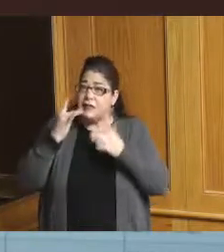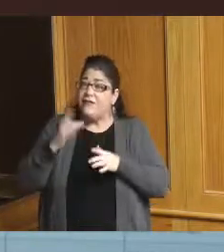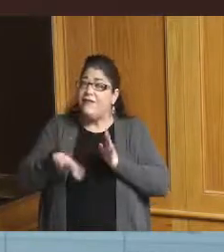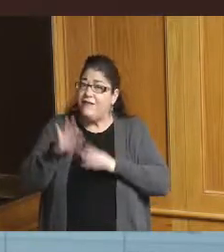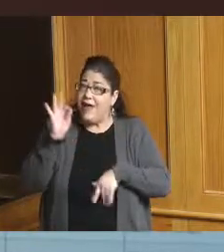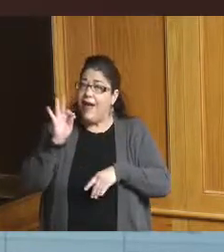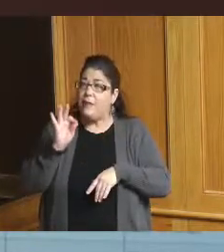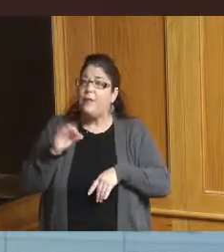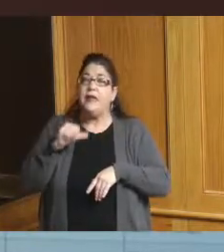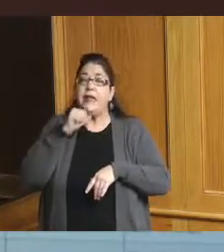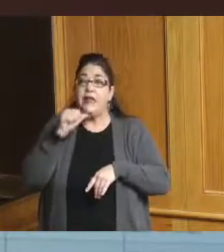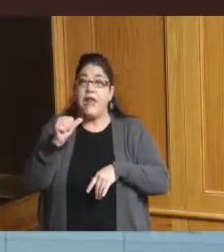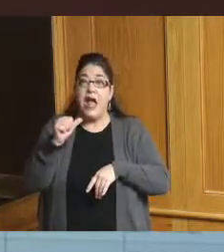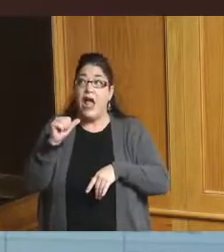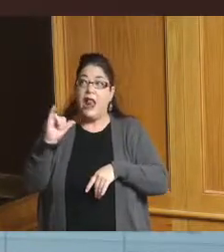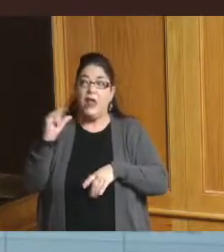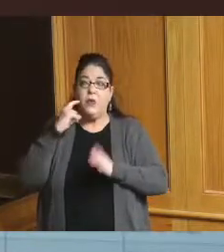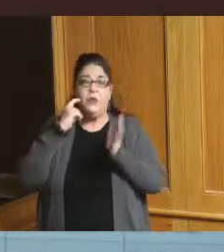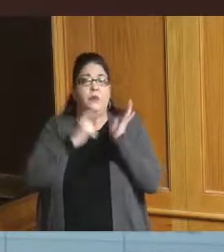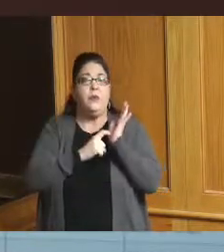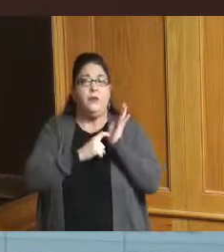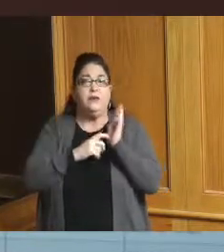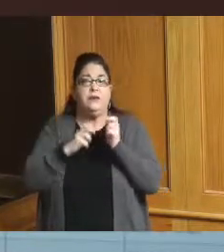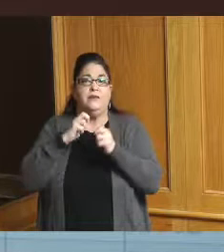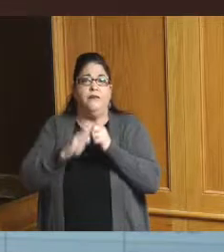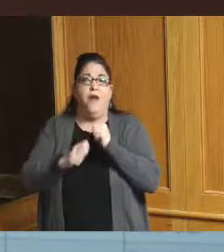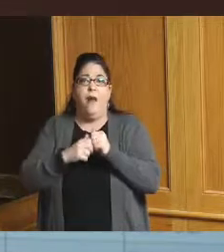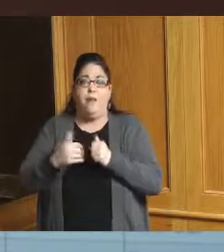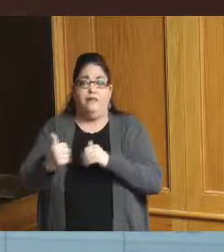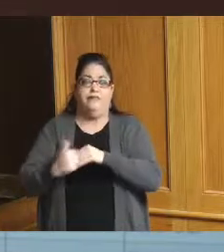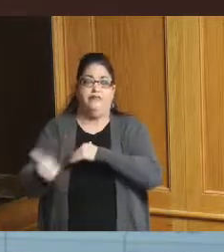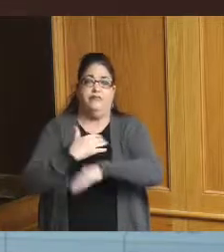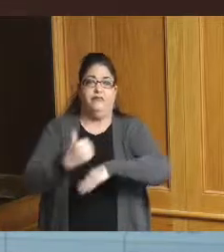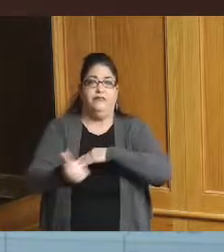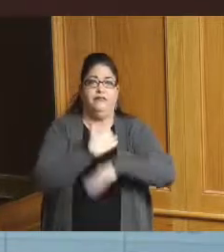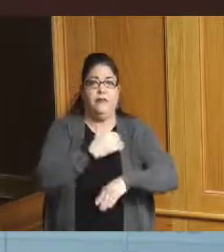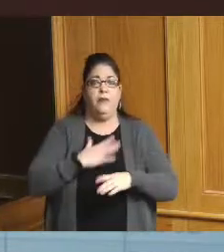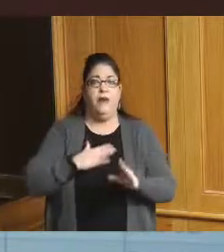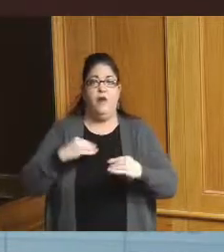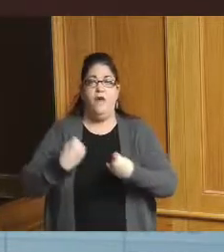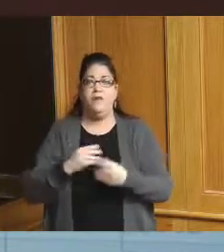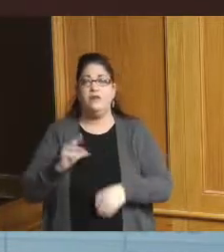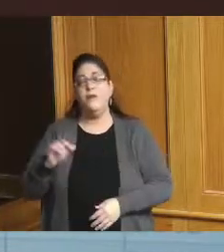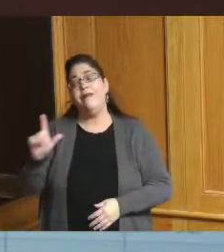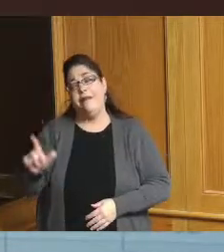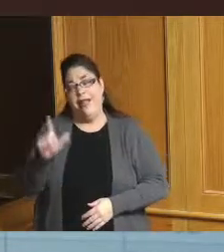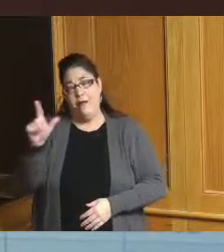any kind of great increase of those coming to my office I know the library has had some but they